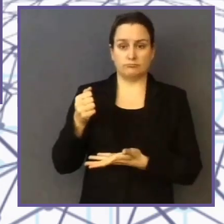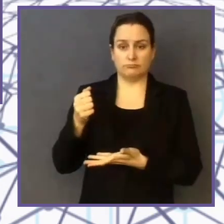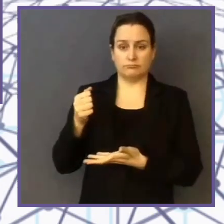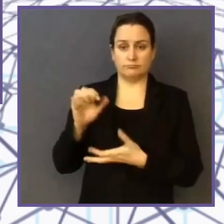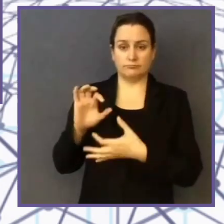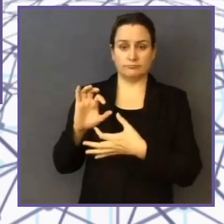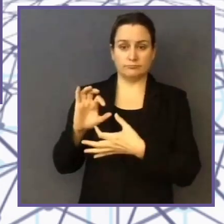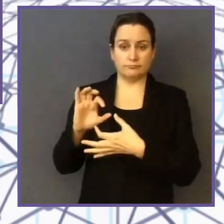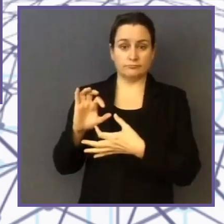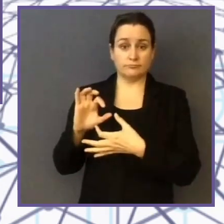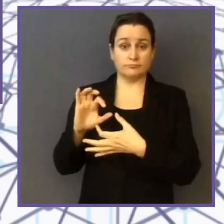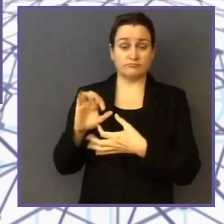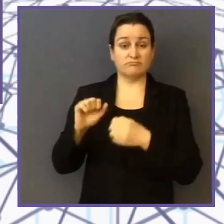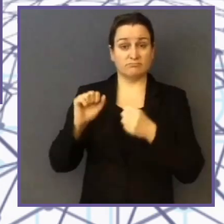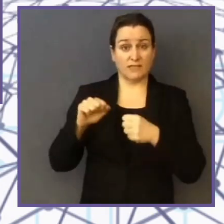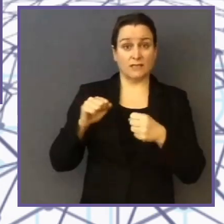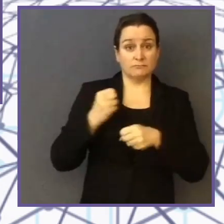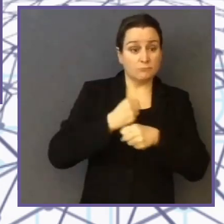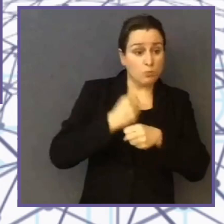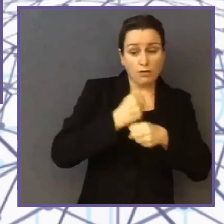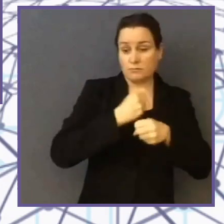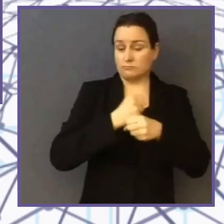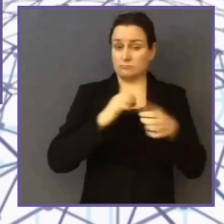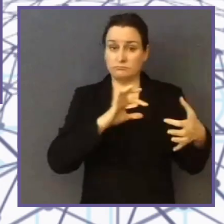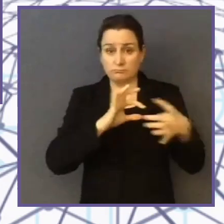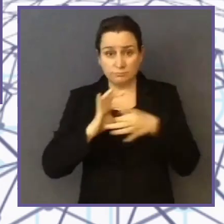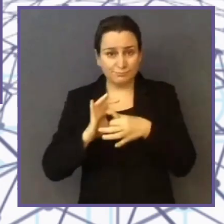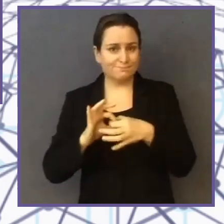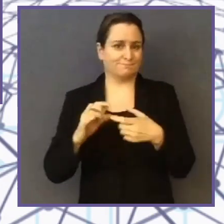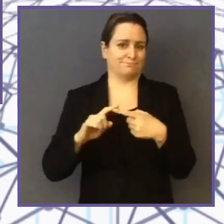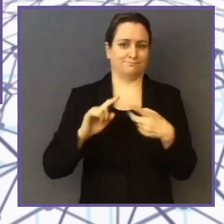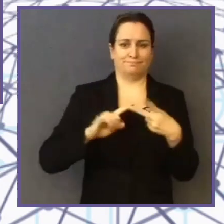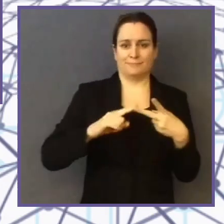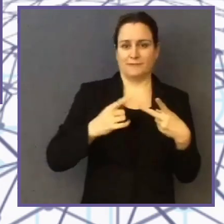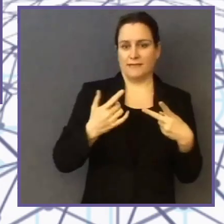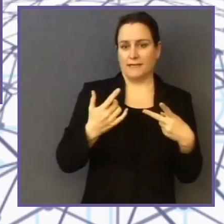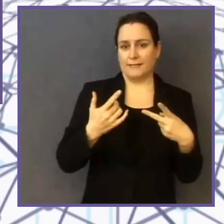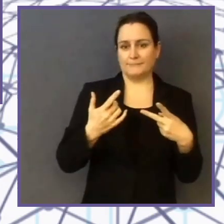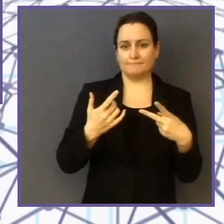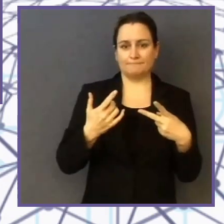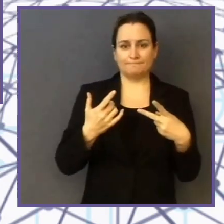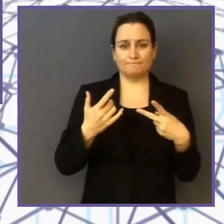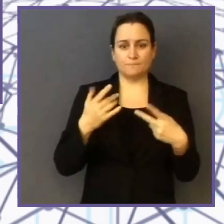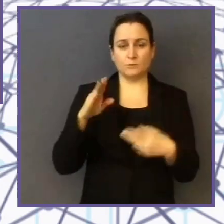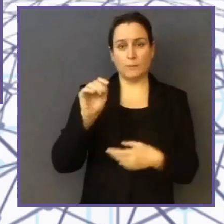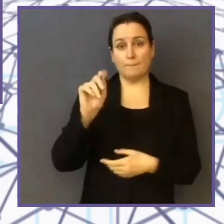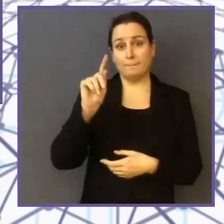banks around the world, we see this kind of inclusive banking being spearheaded.